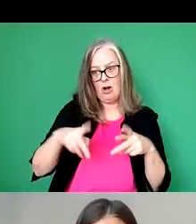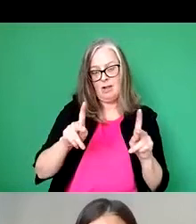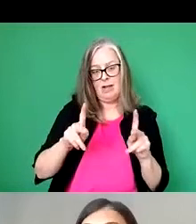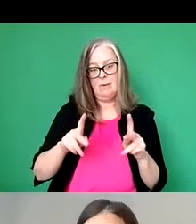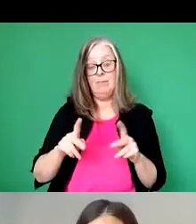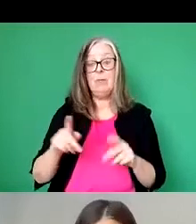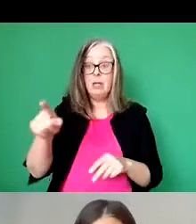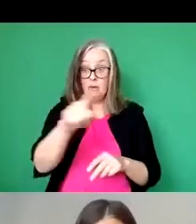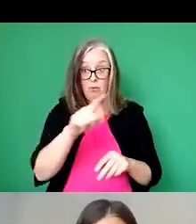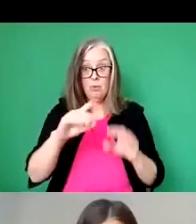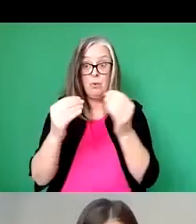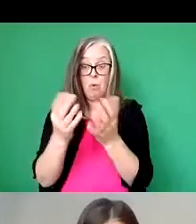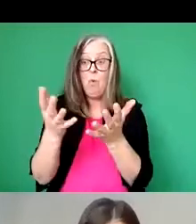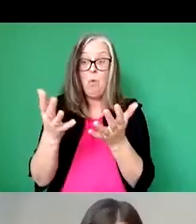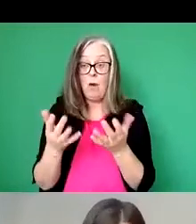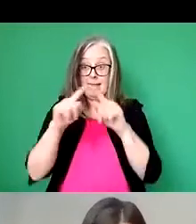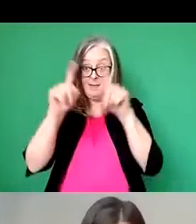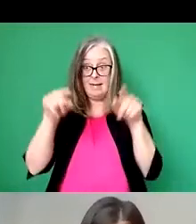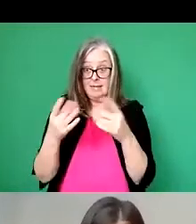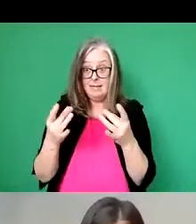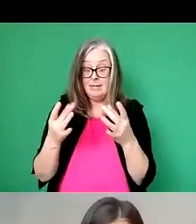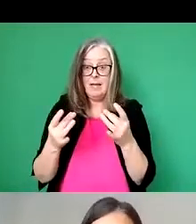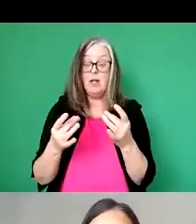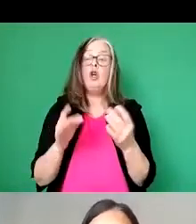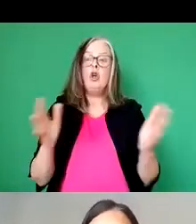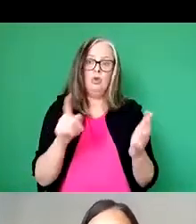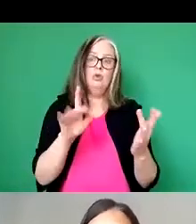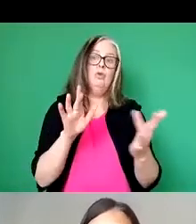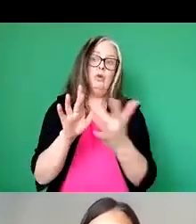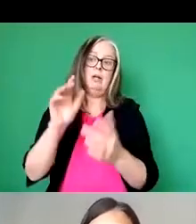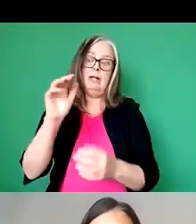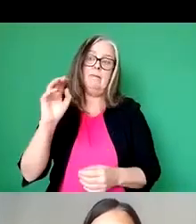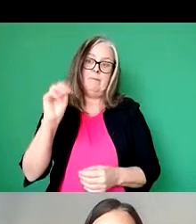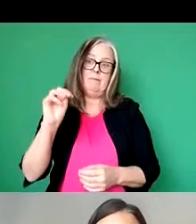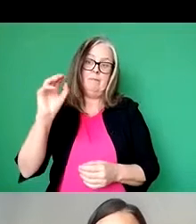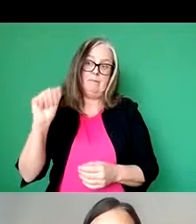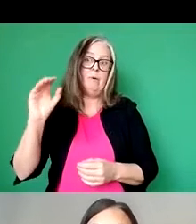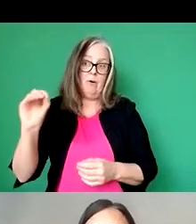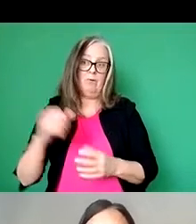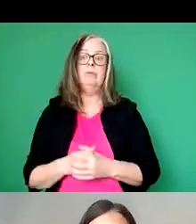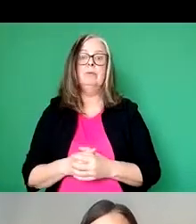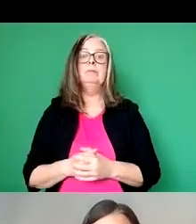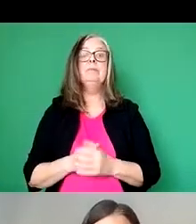to contact the manitoba accessibility office the second image on this slide is